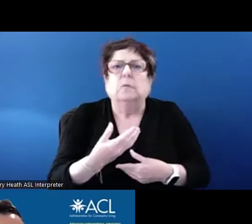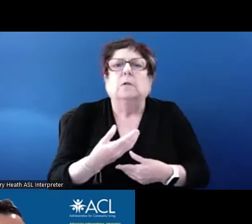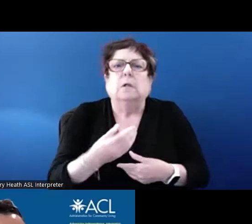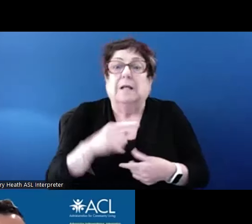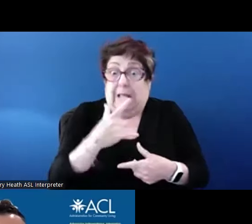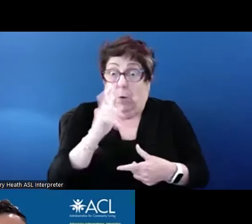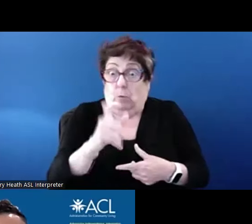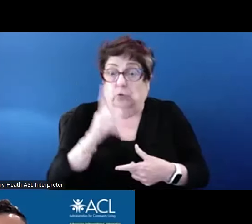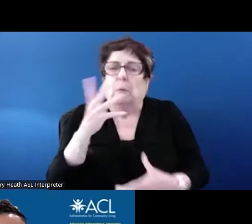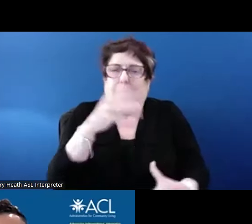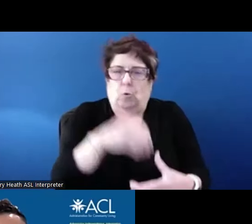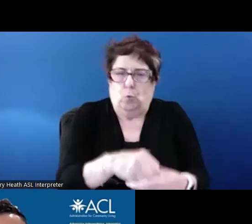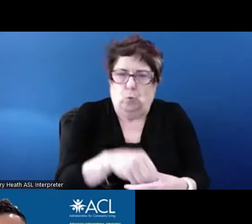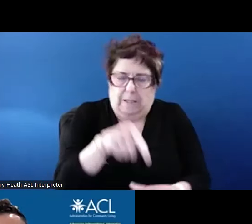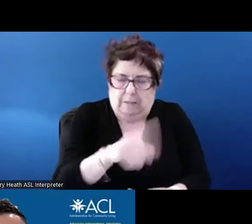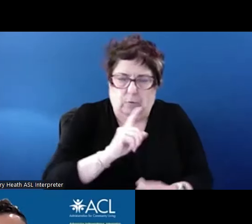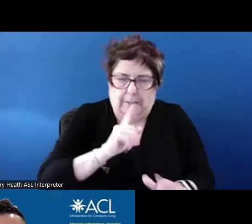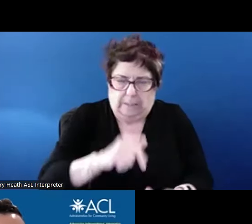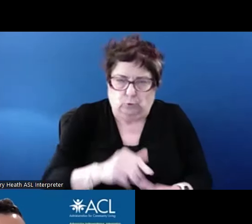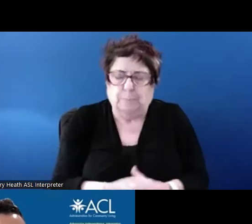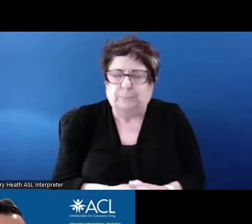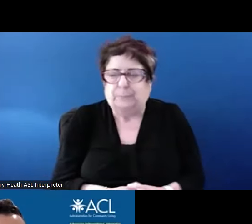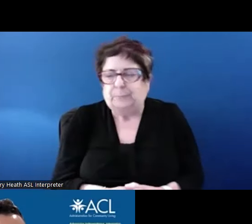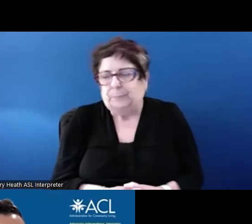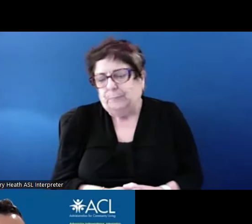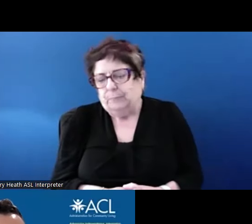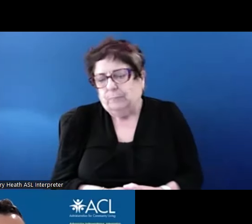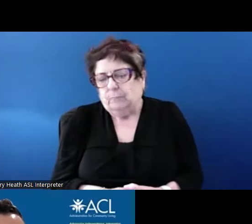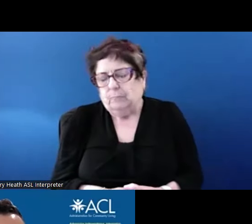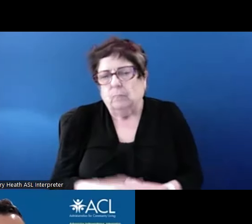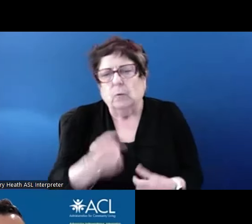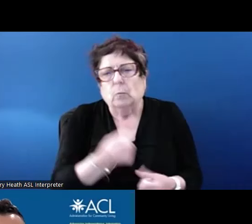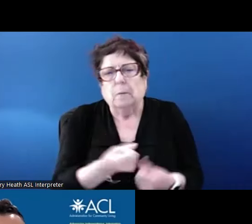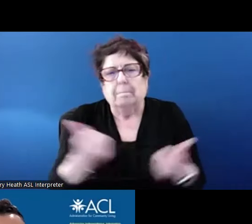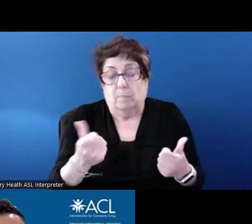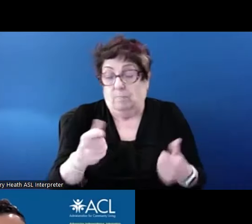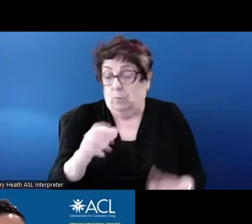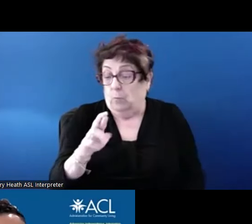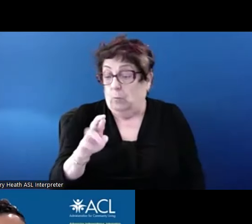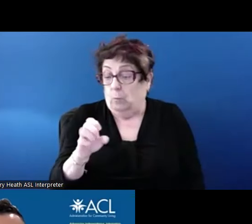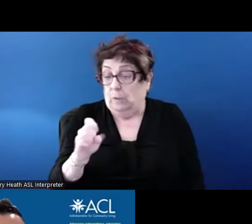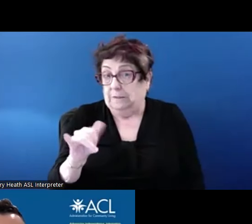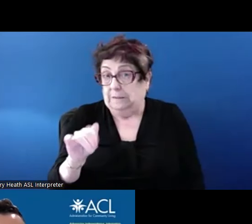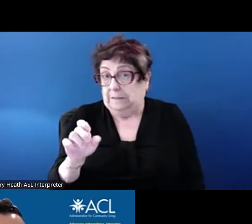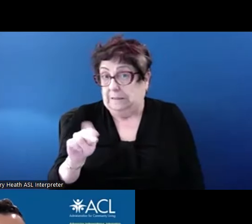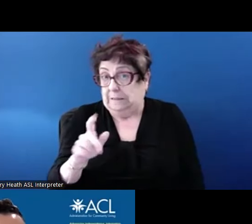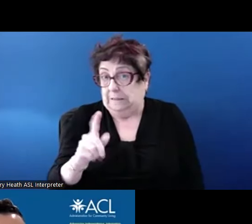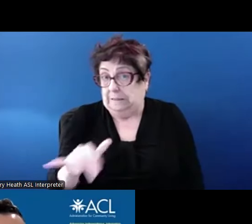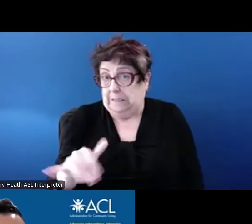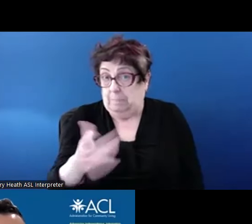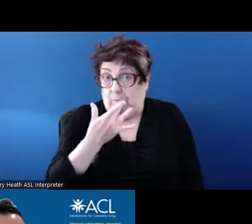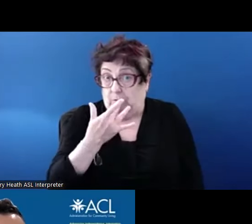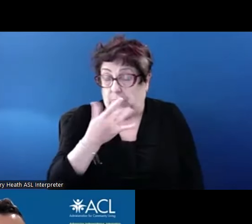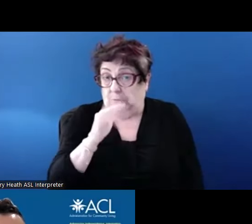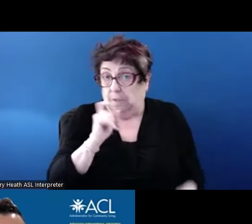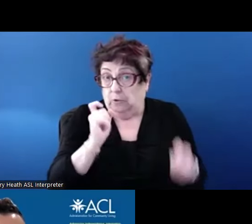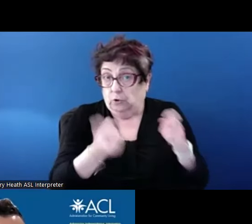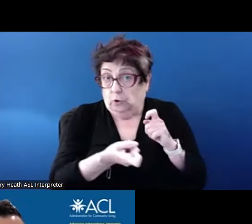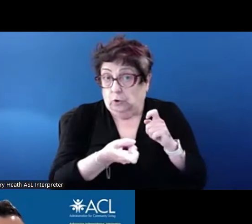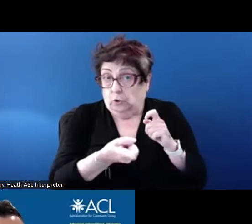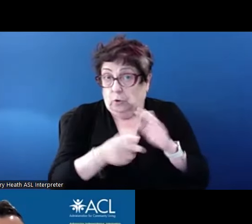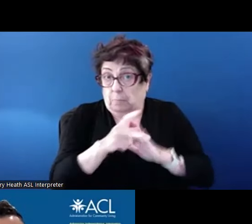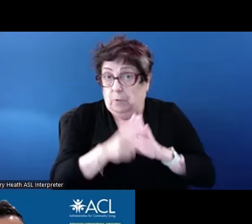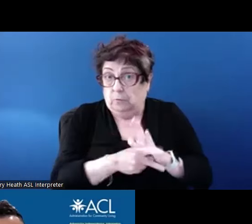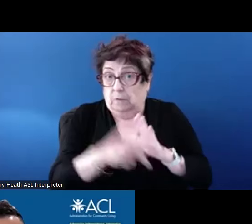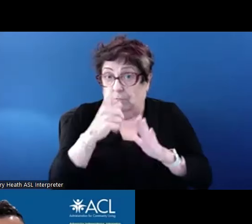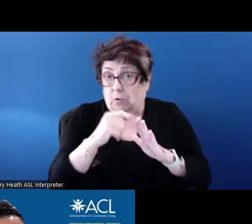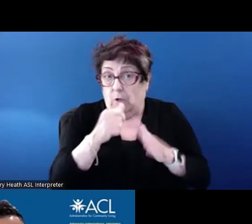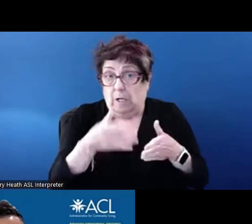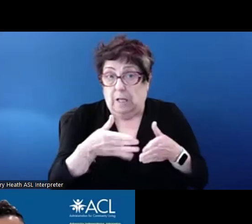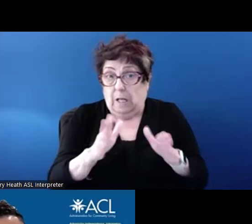Does removing residency preference change the policy for not allowing portability for a year?